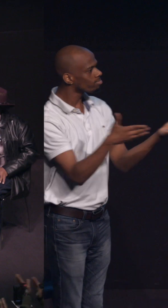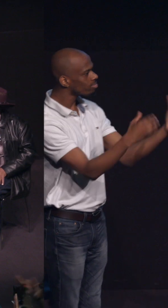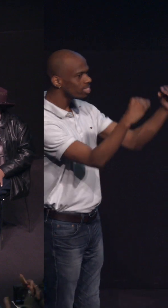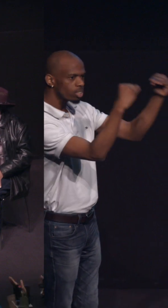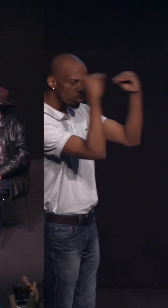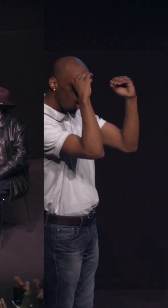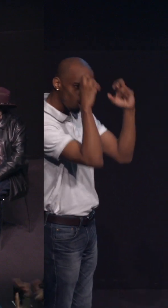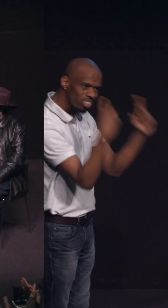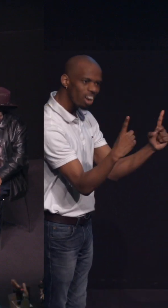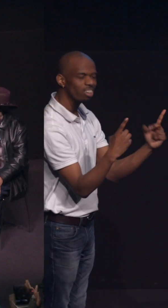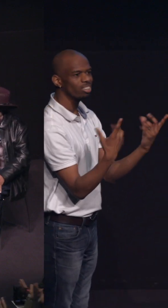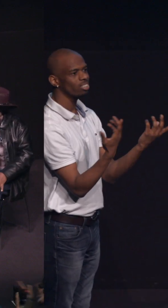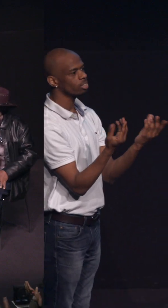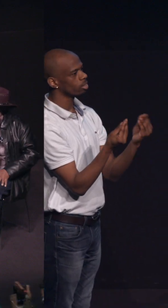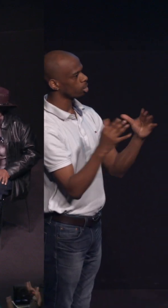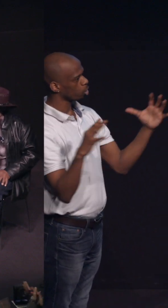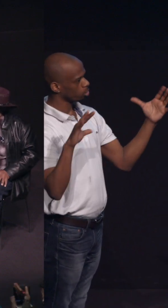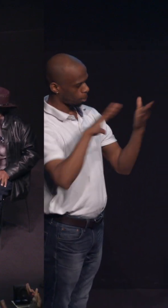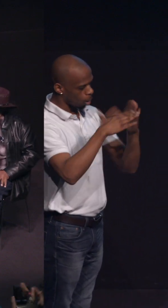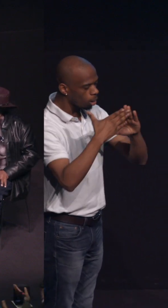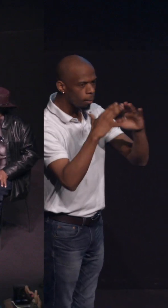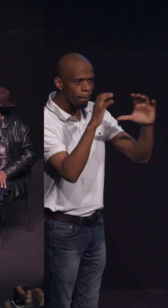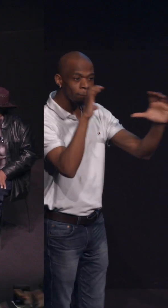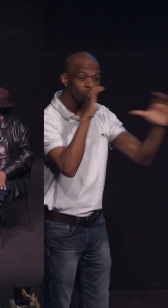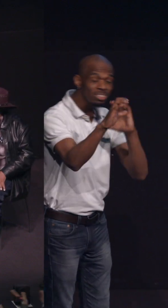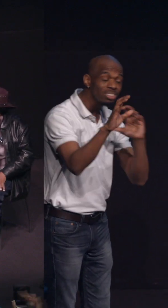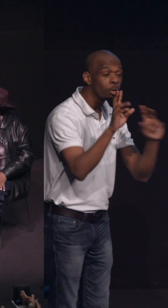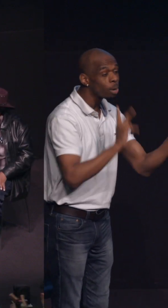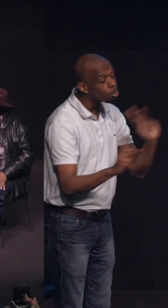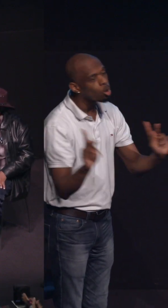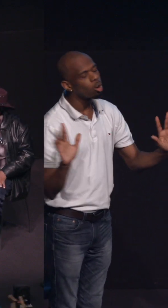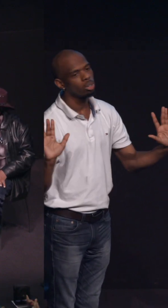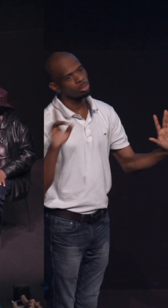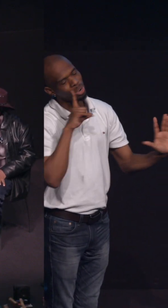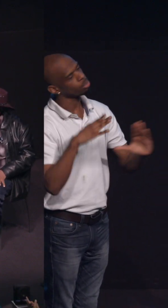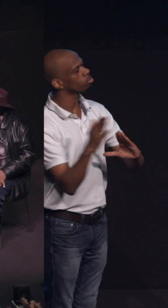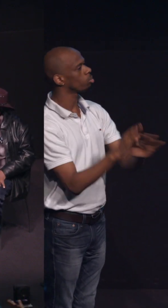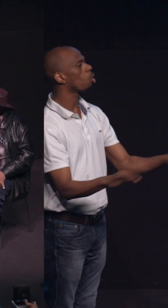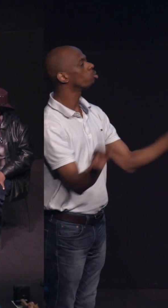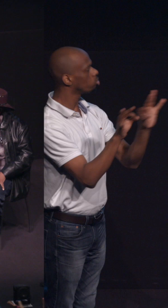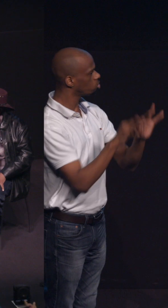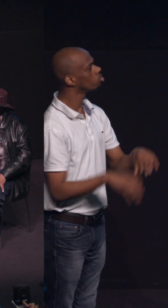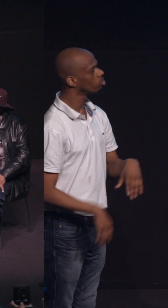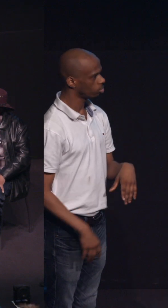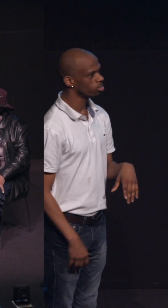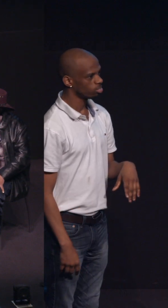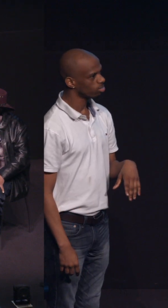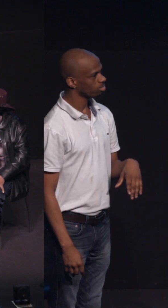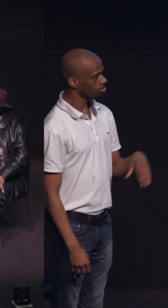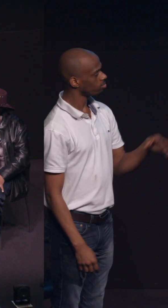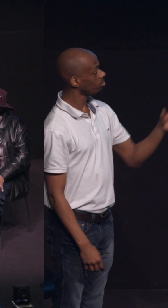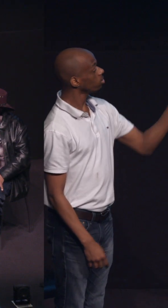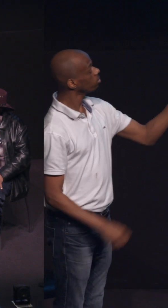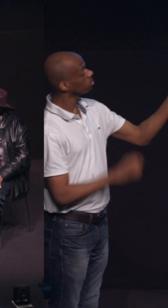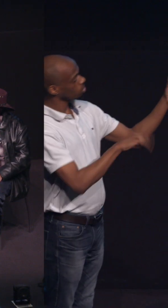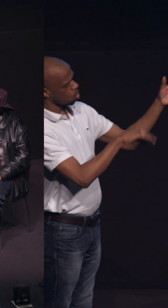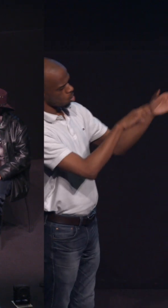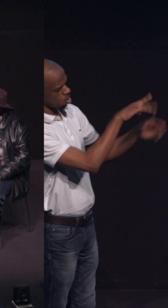Free the people. All things, go. Bryant: So, Pandora, I'd love for you to expound upon this